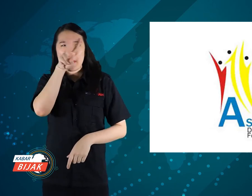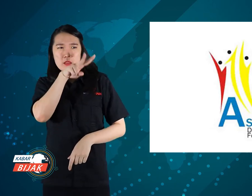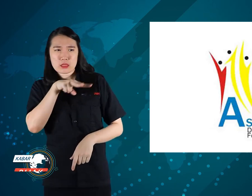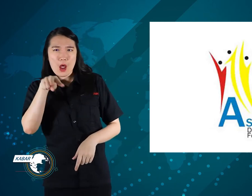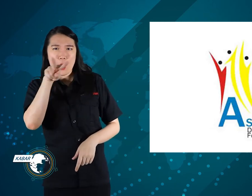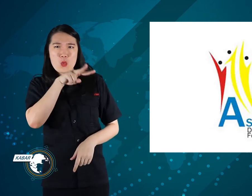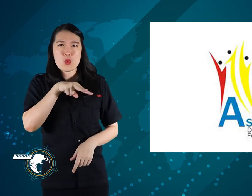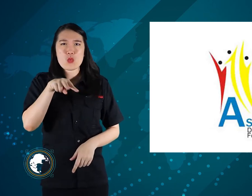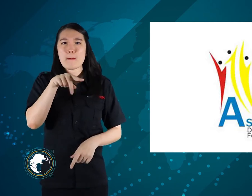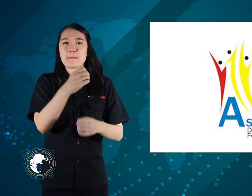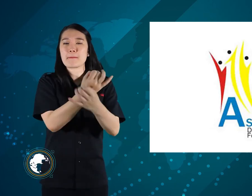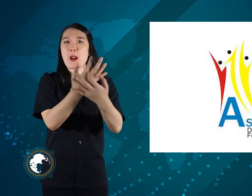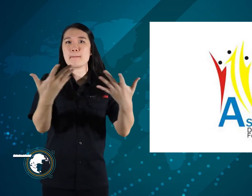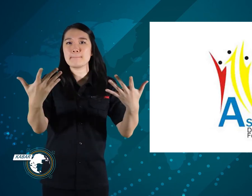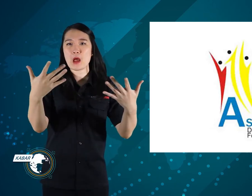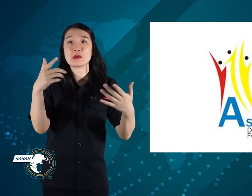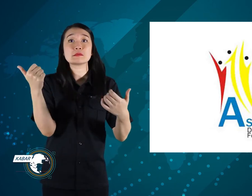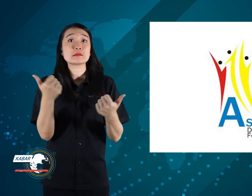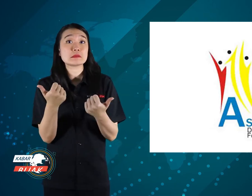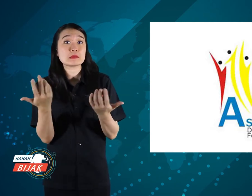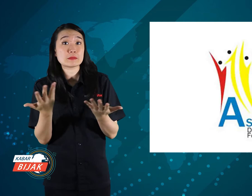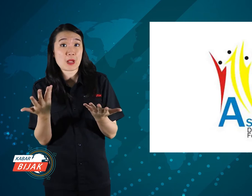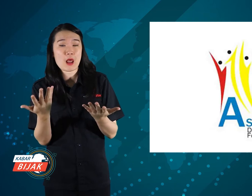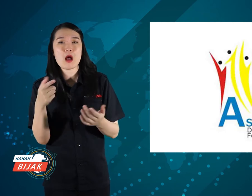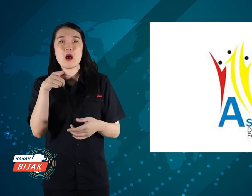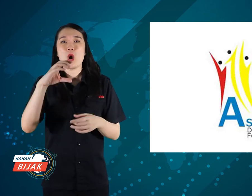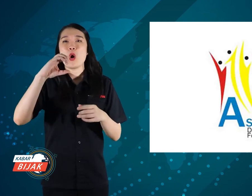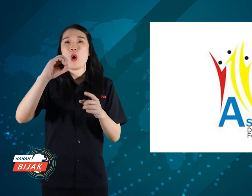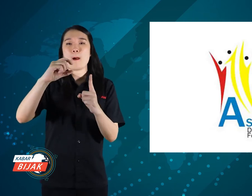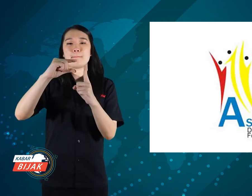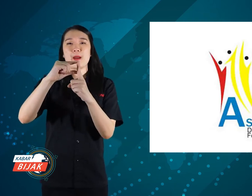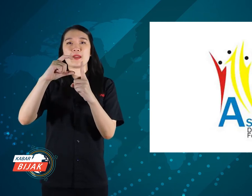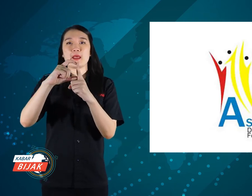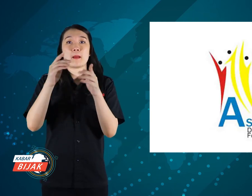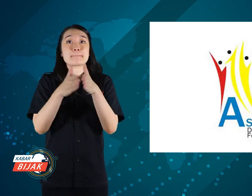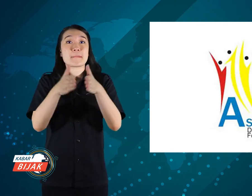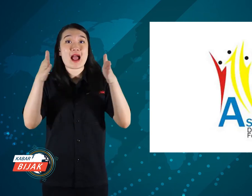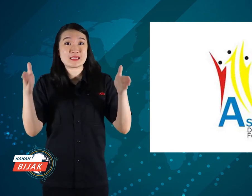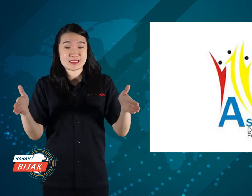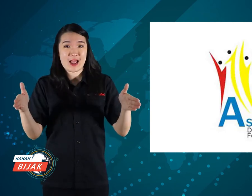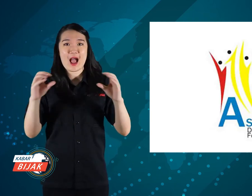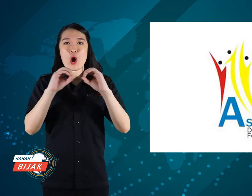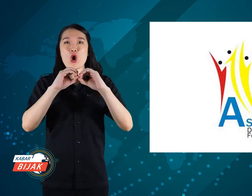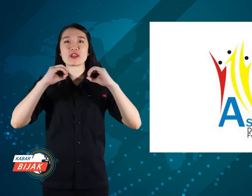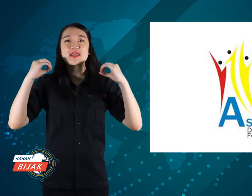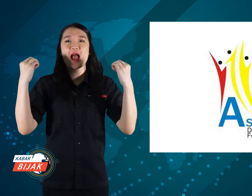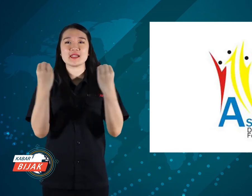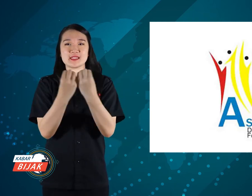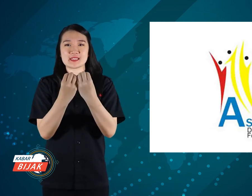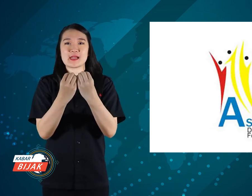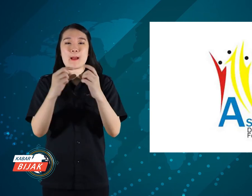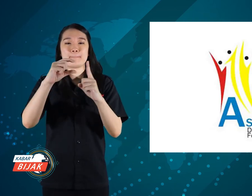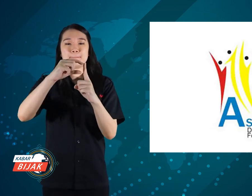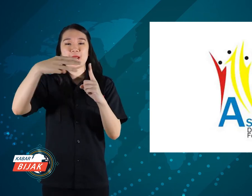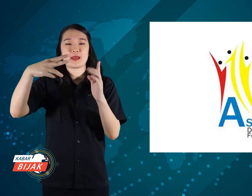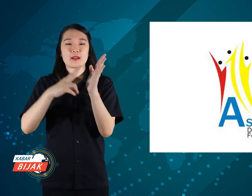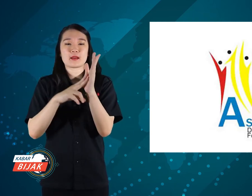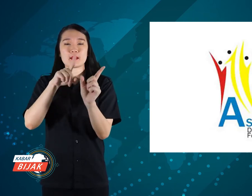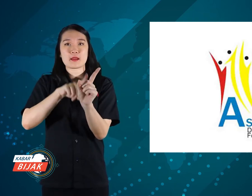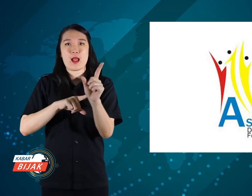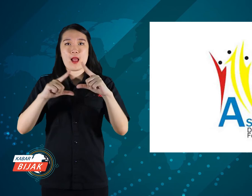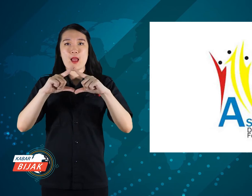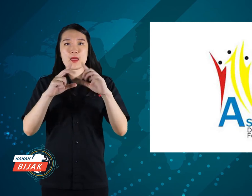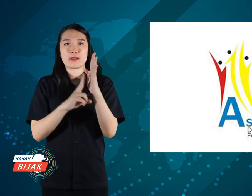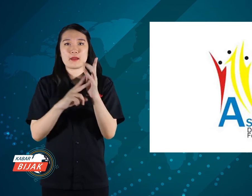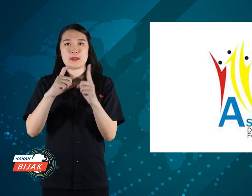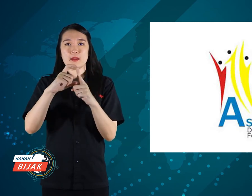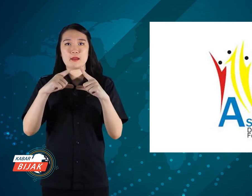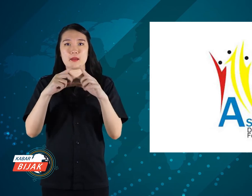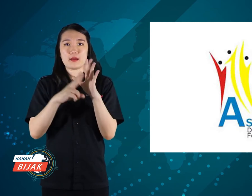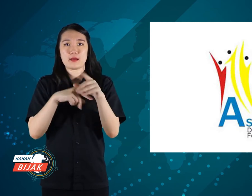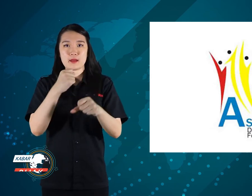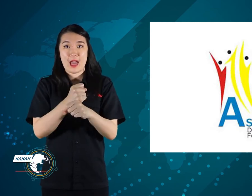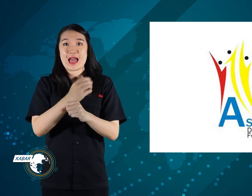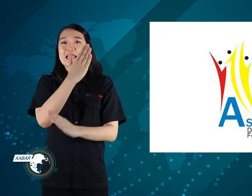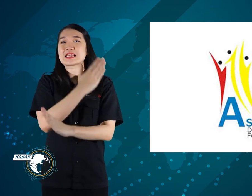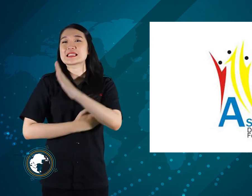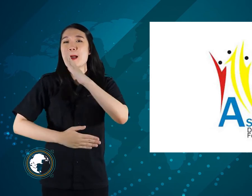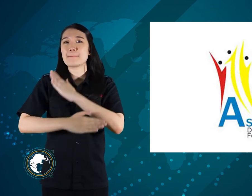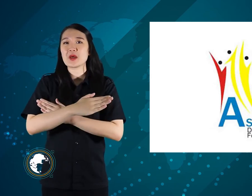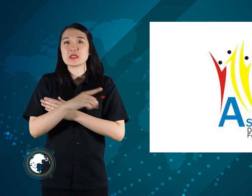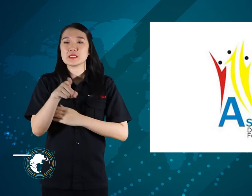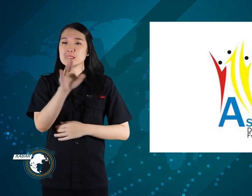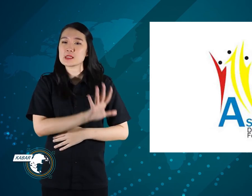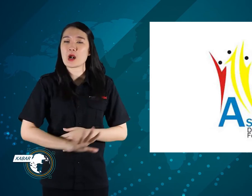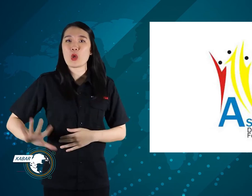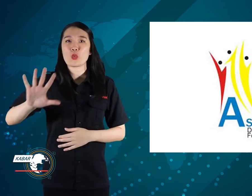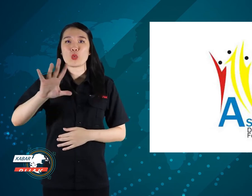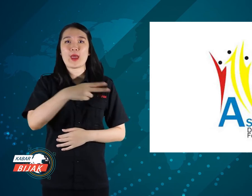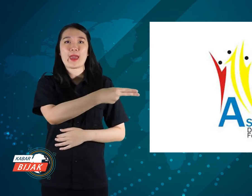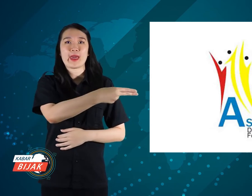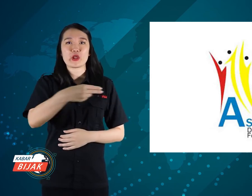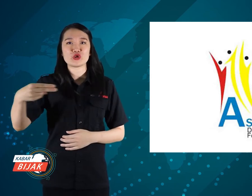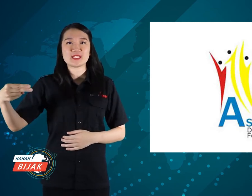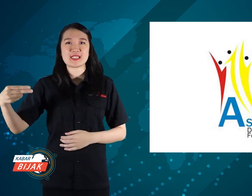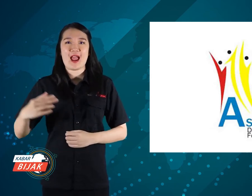and monitored by several OPDs (Organization of Persons with Disabilities) throughout Indonesia.